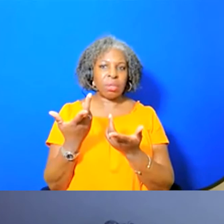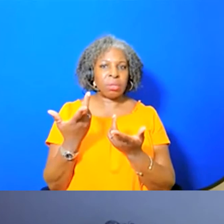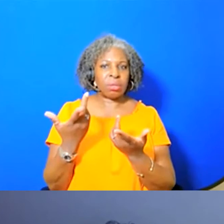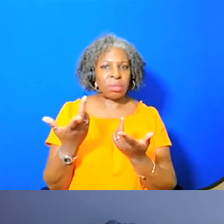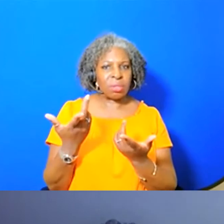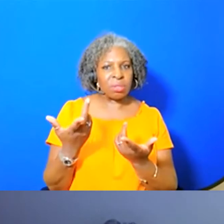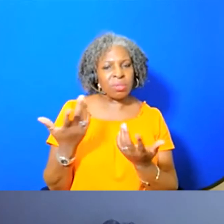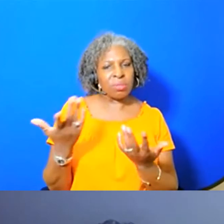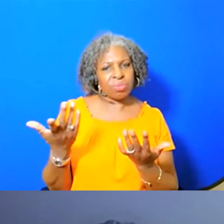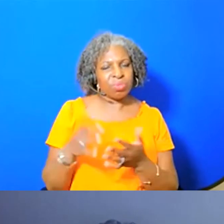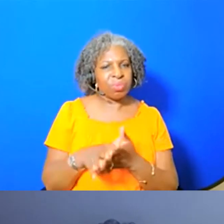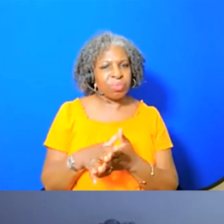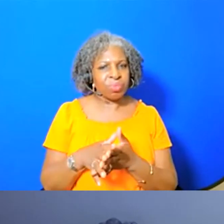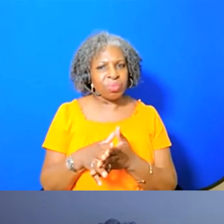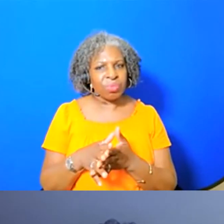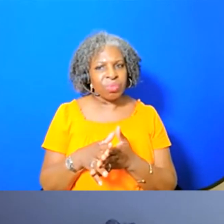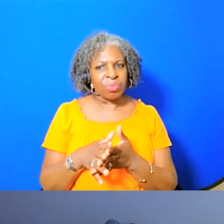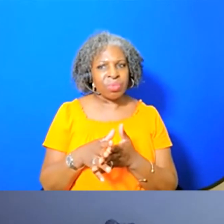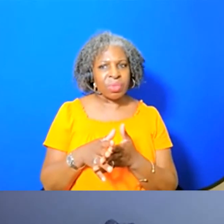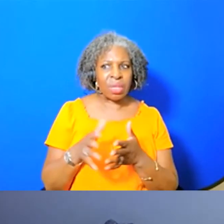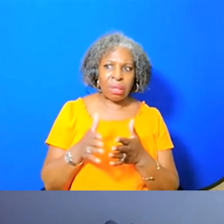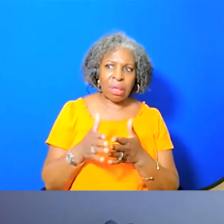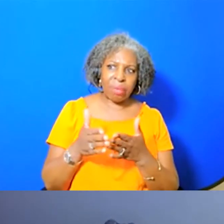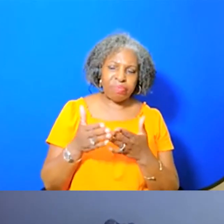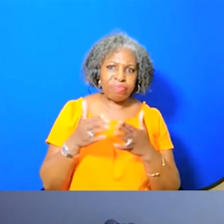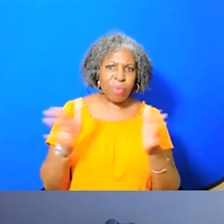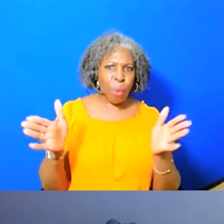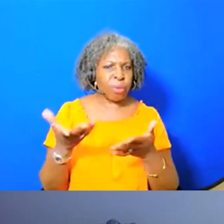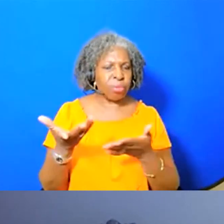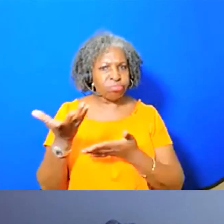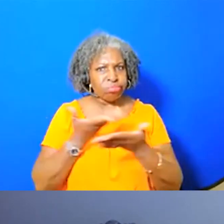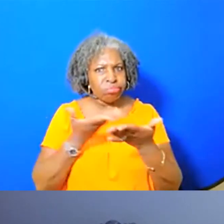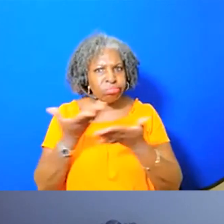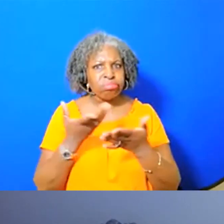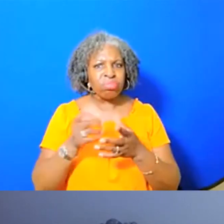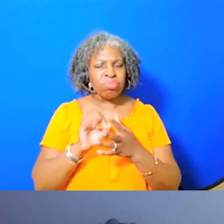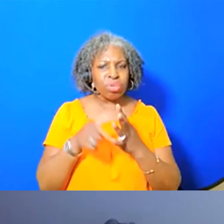open, open call, essentially, about the about the project. But that will happen.